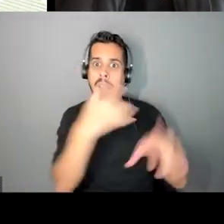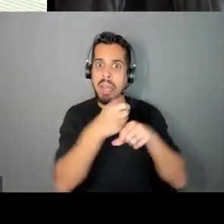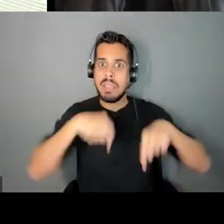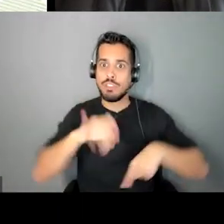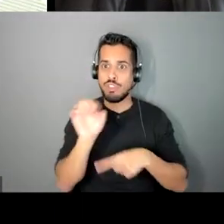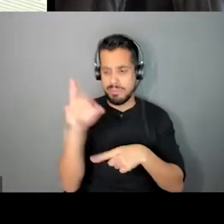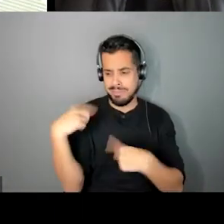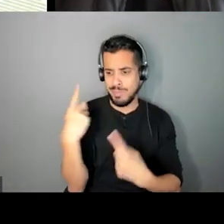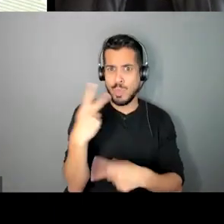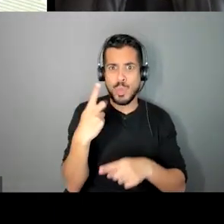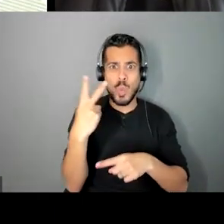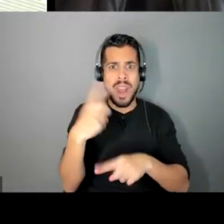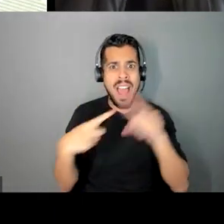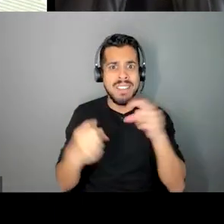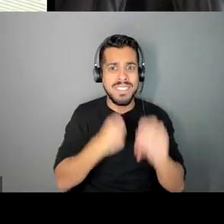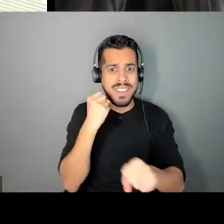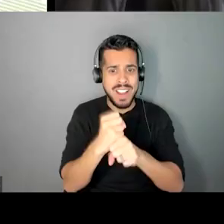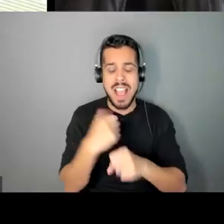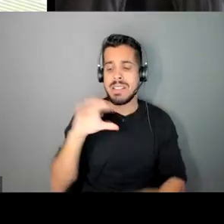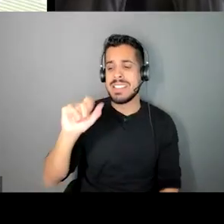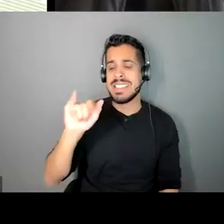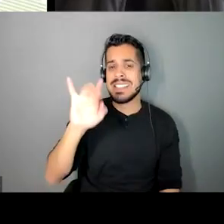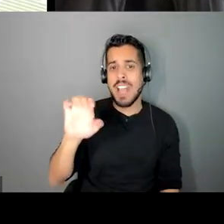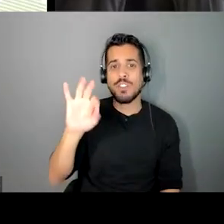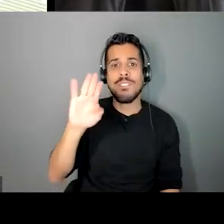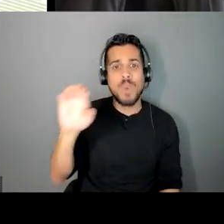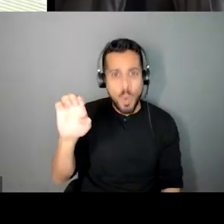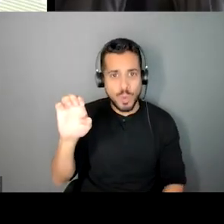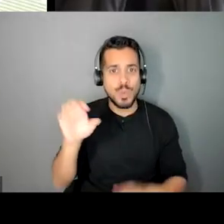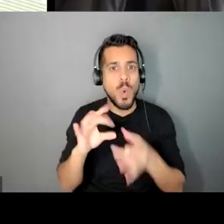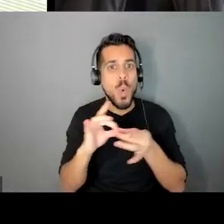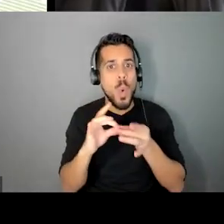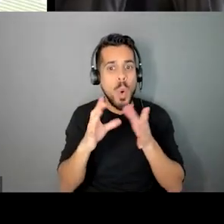I've been serving as a Salesforce Administrative Coordinator, a role similar to a senior admin,